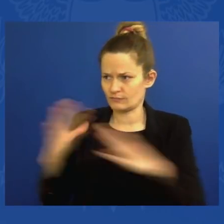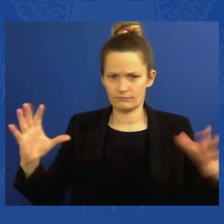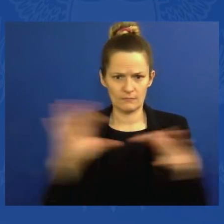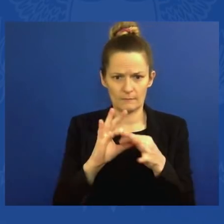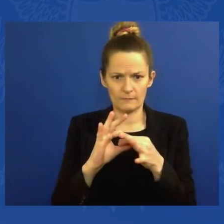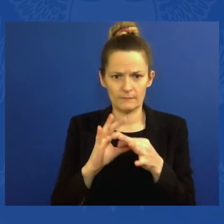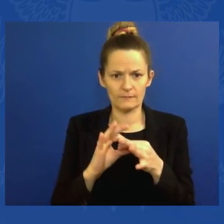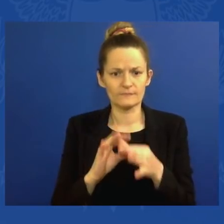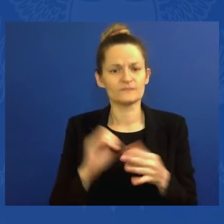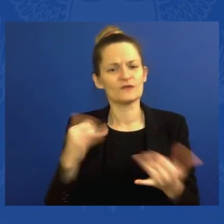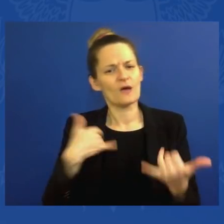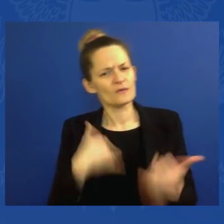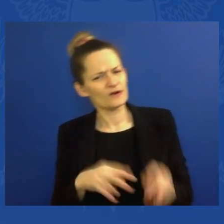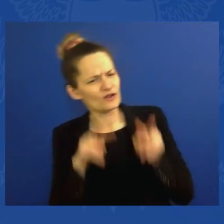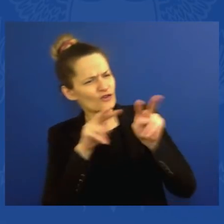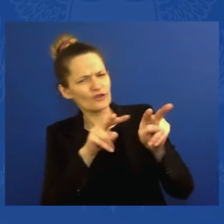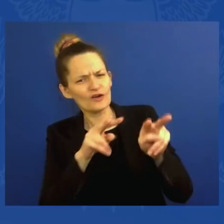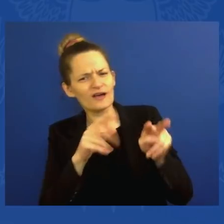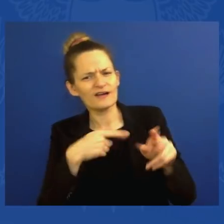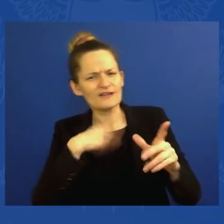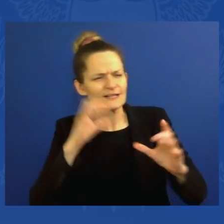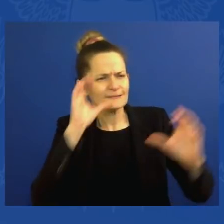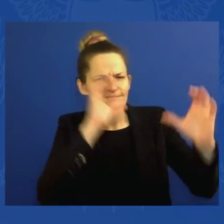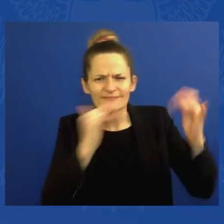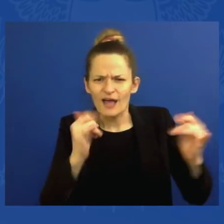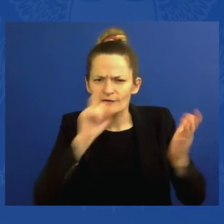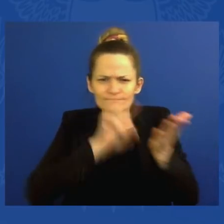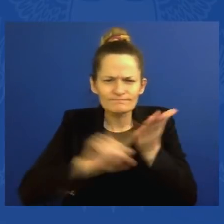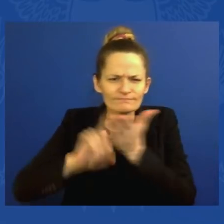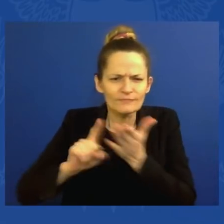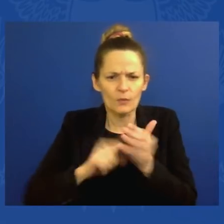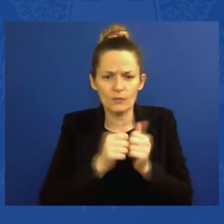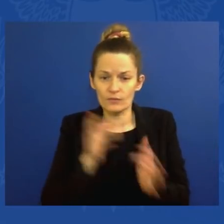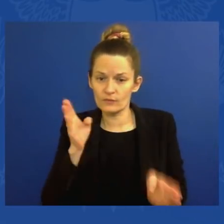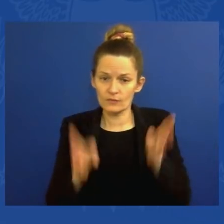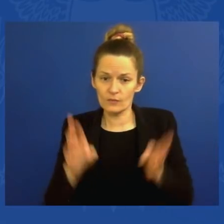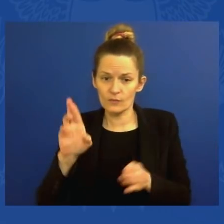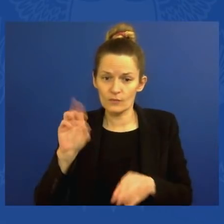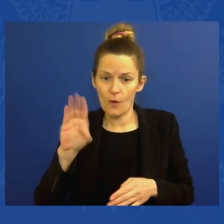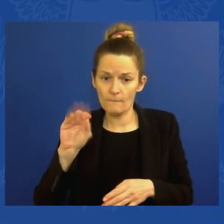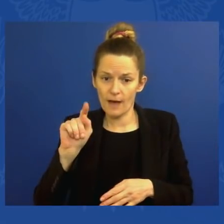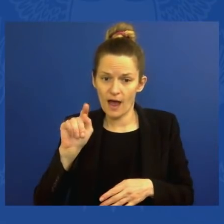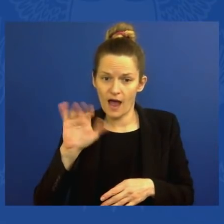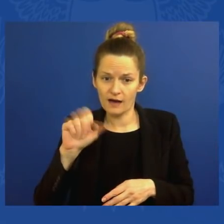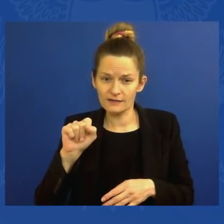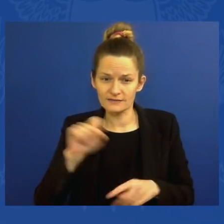It was actually excitement. Workers weren't being replaced. A new training program for technicians